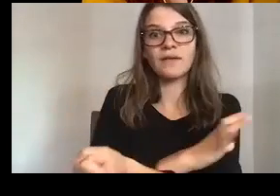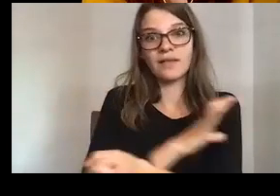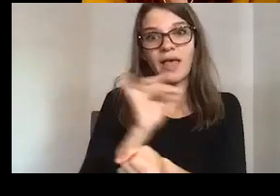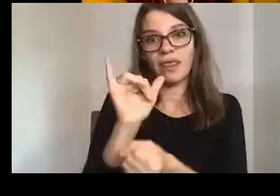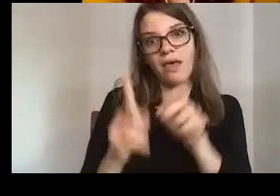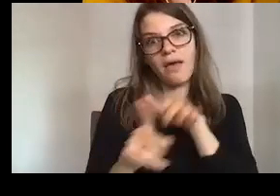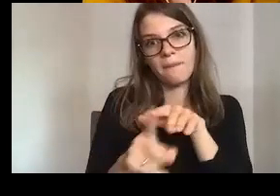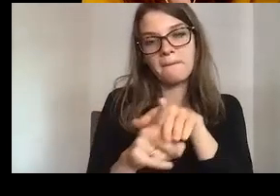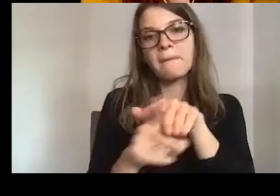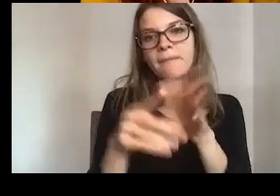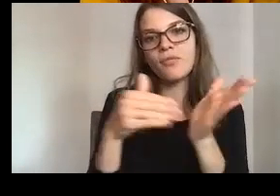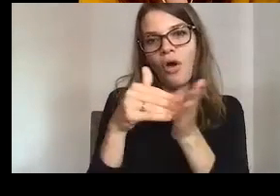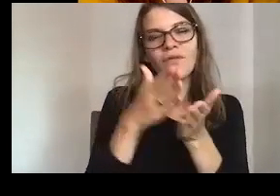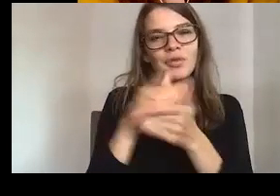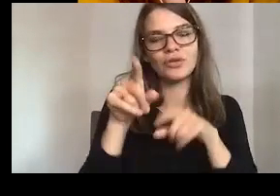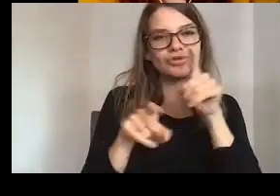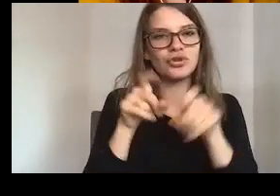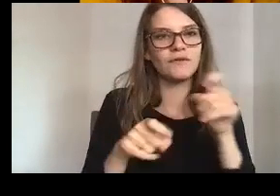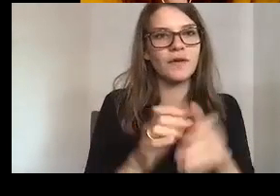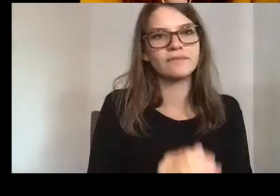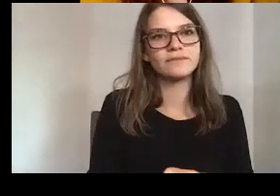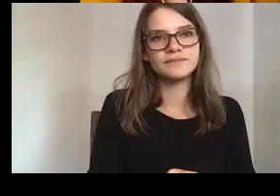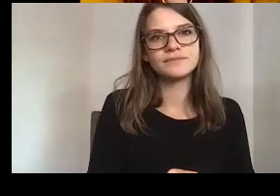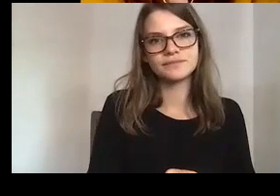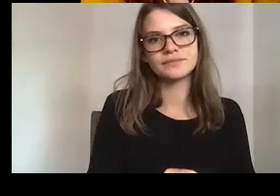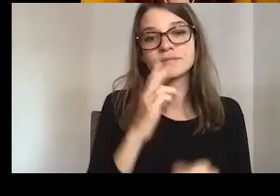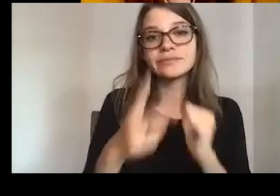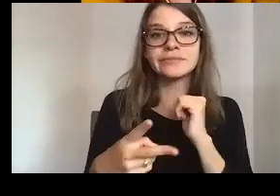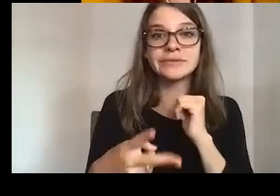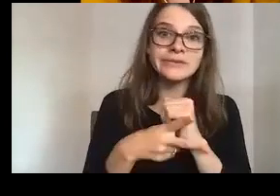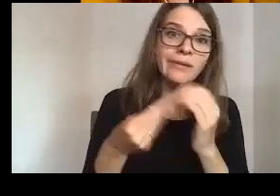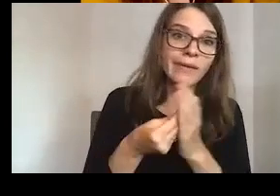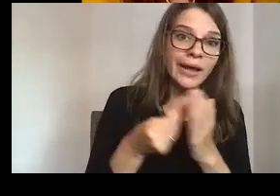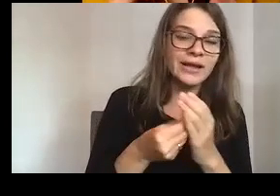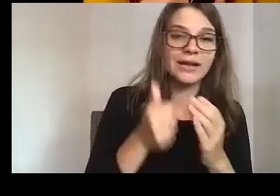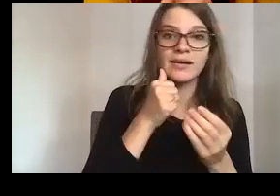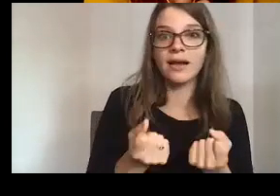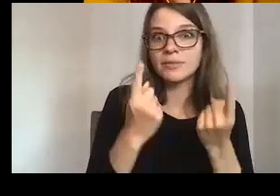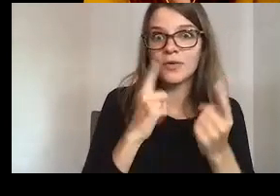throughout this survey so helping save gas and travel time having that flexibility if